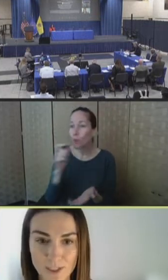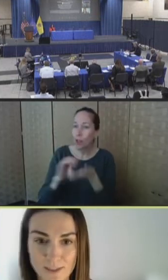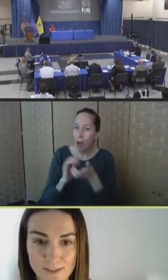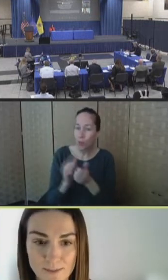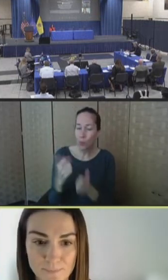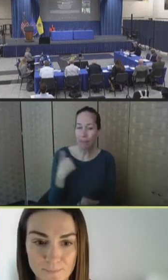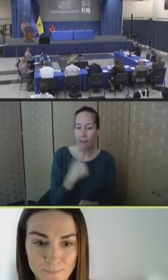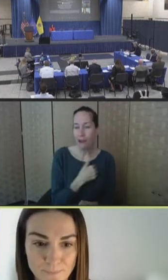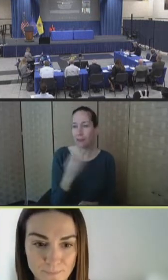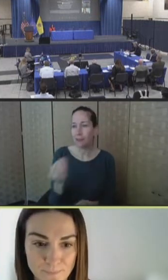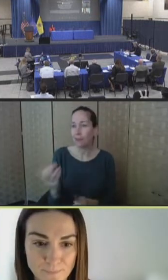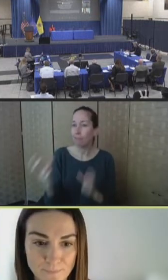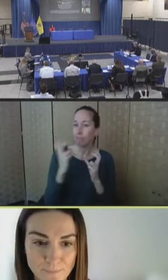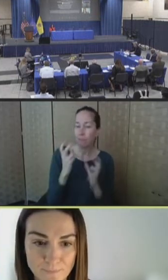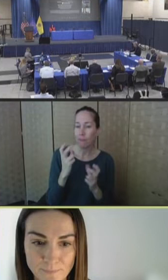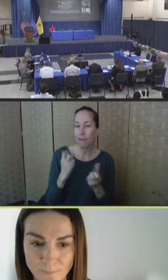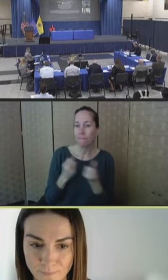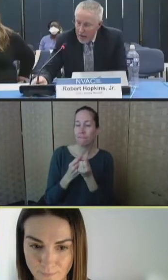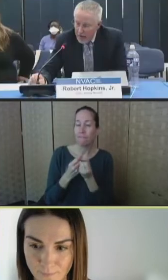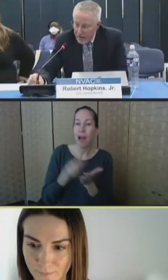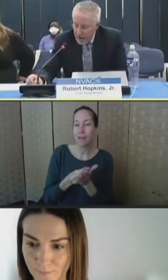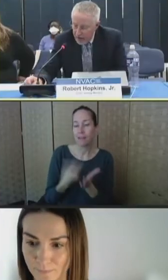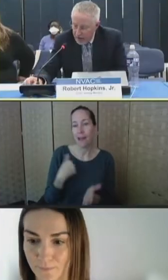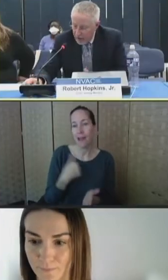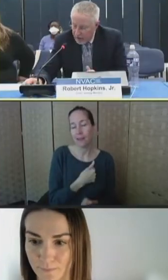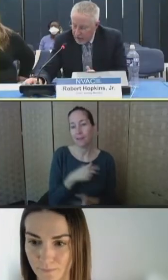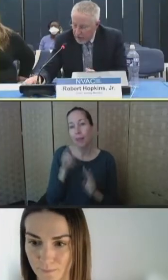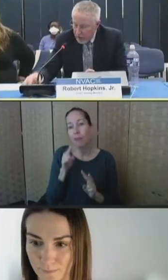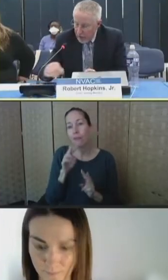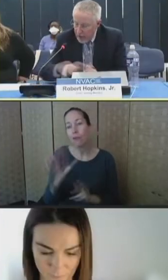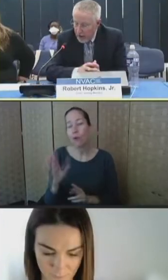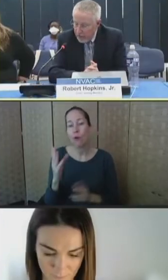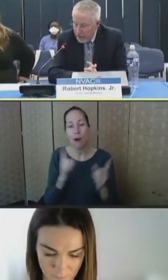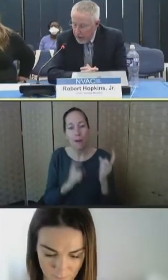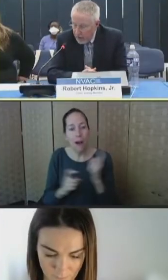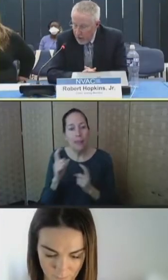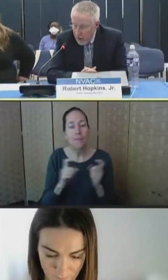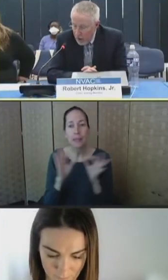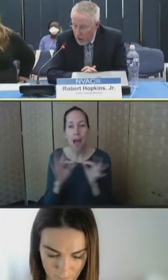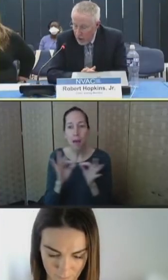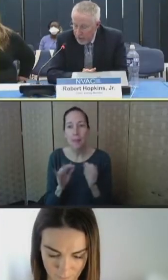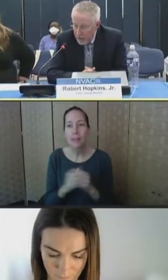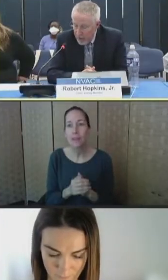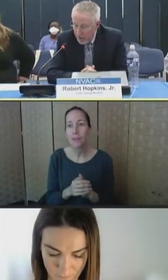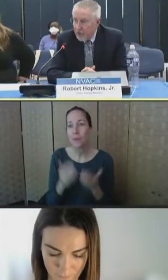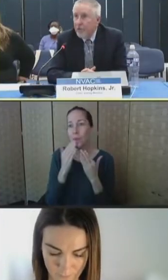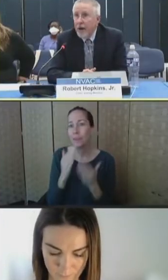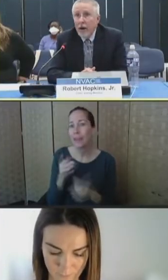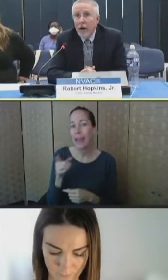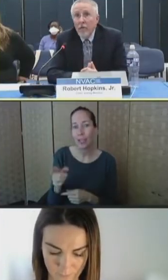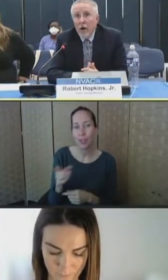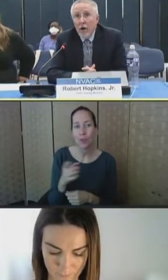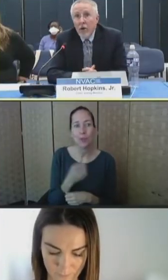Robert Hopkins: Thank you, Dr. Smith-Greenaway, and thank all of the members of the panel. Are